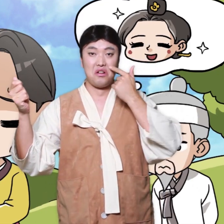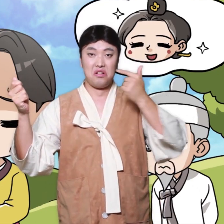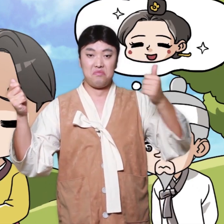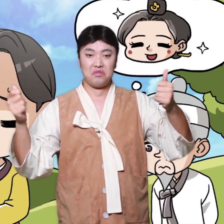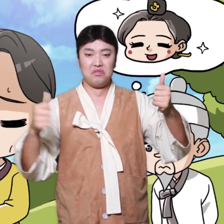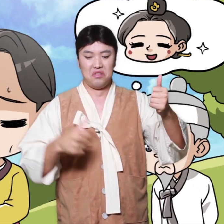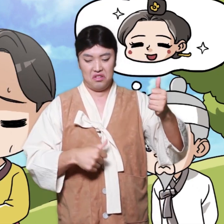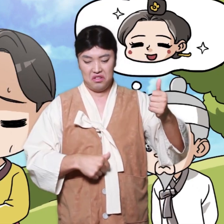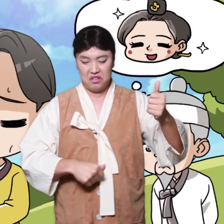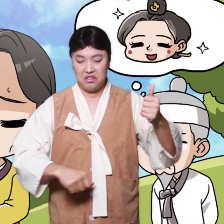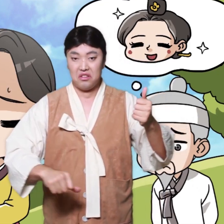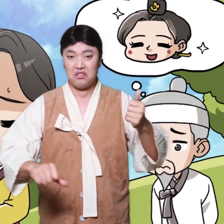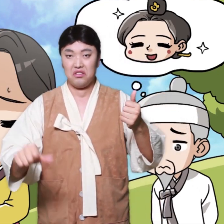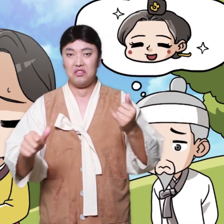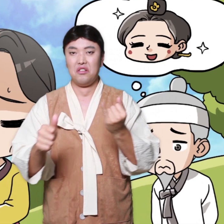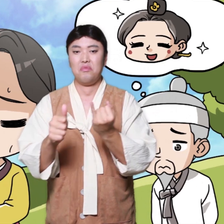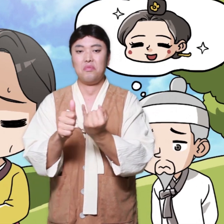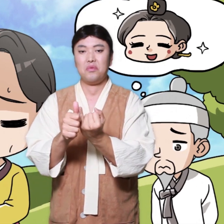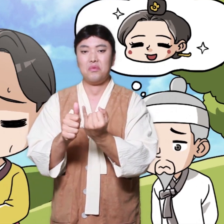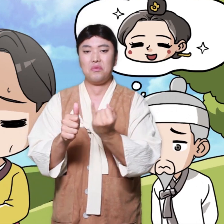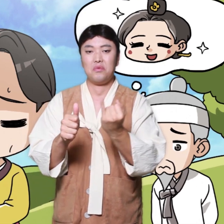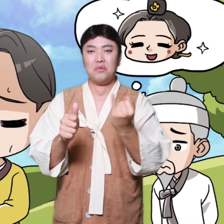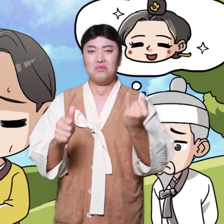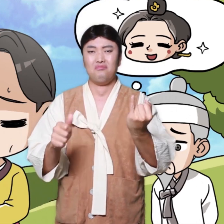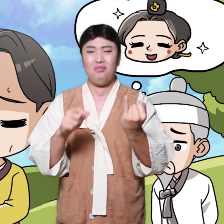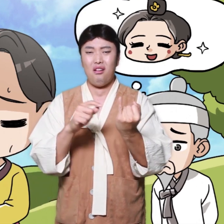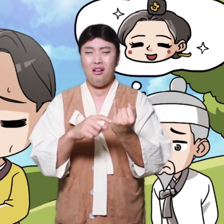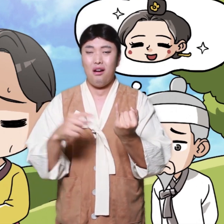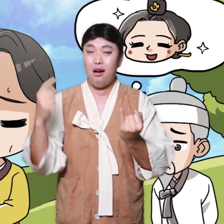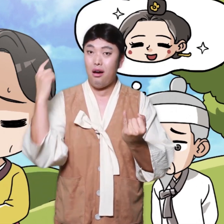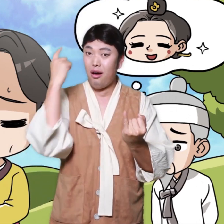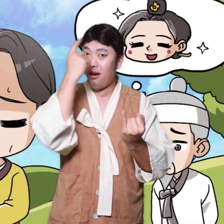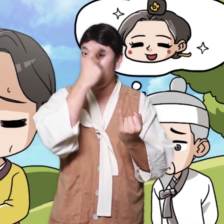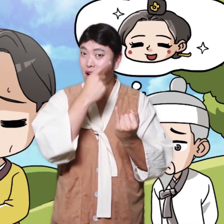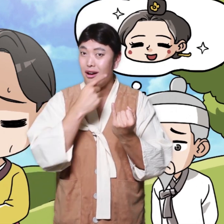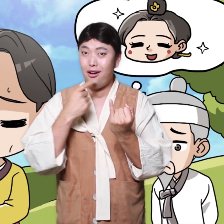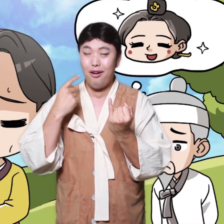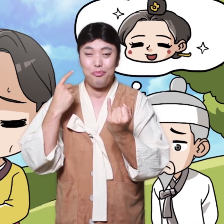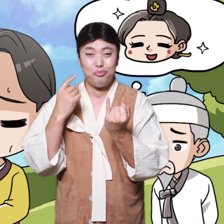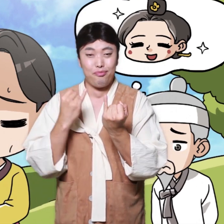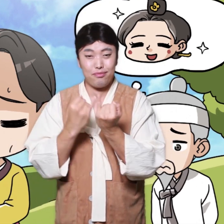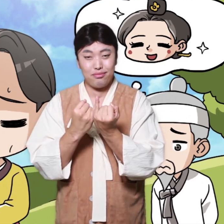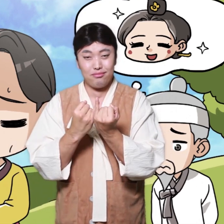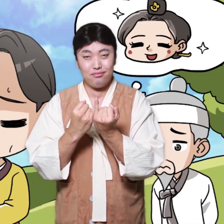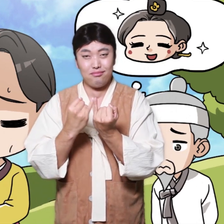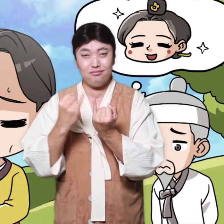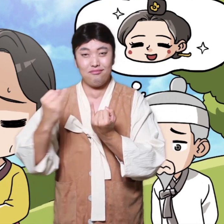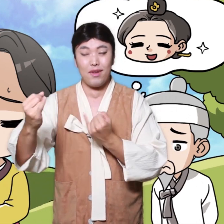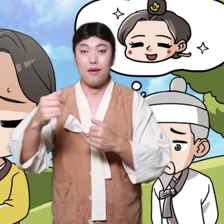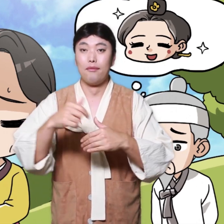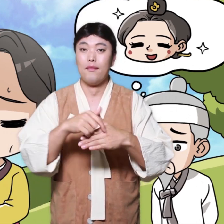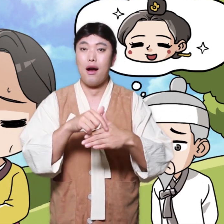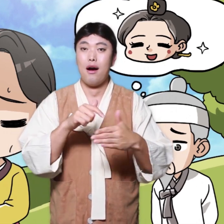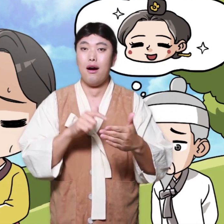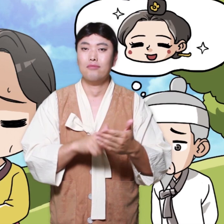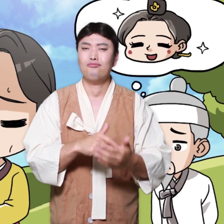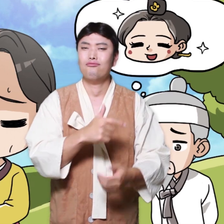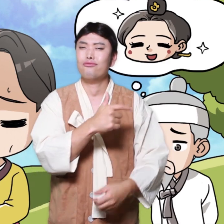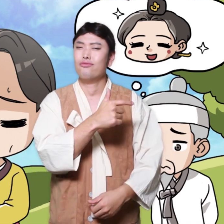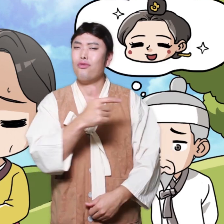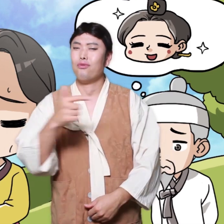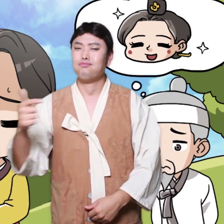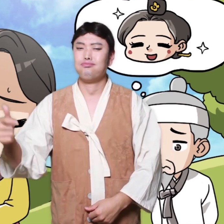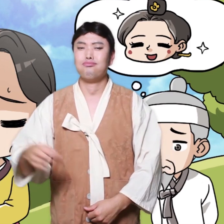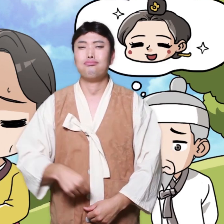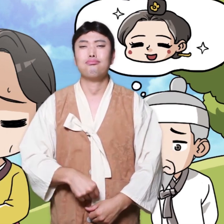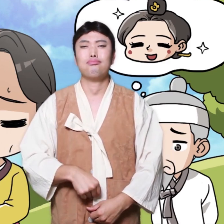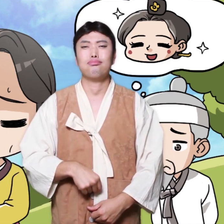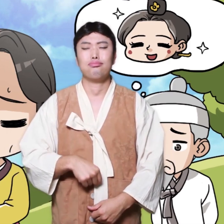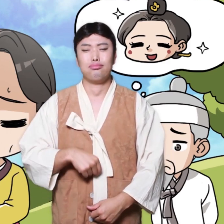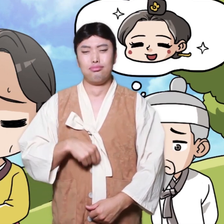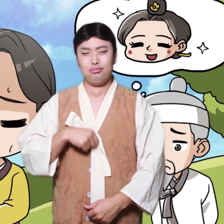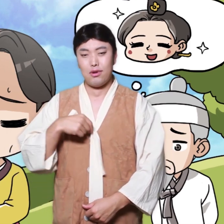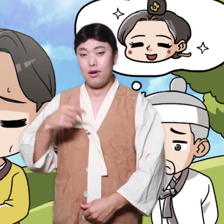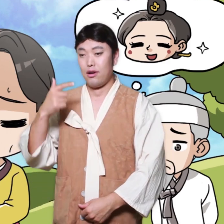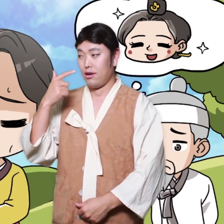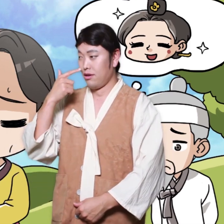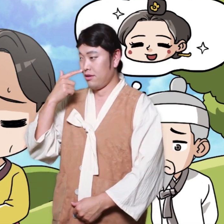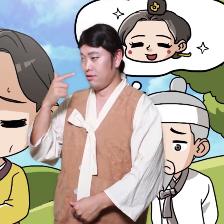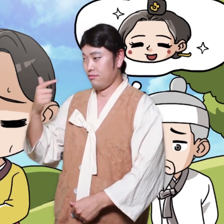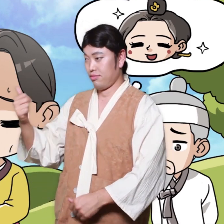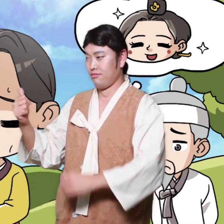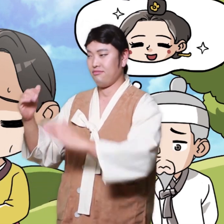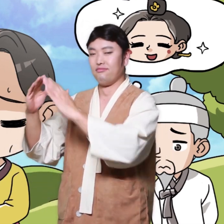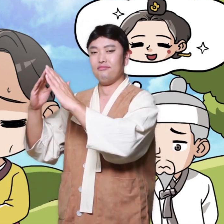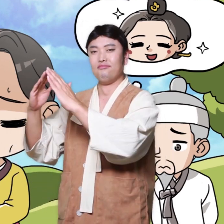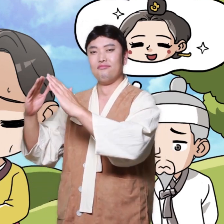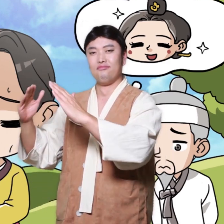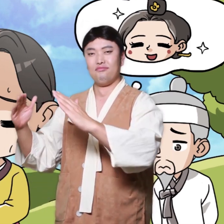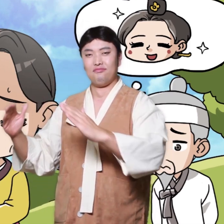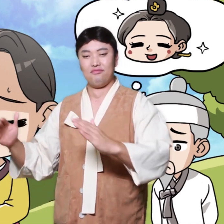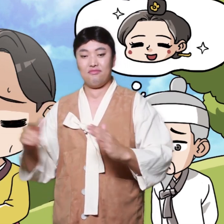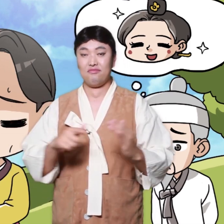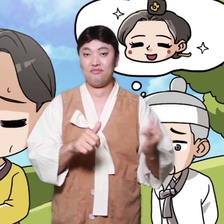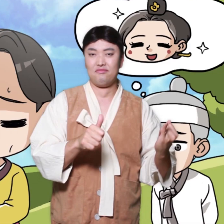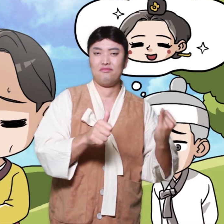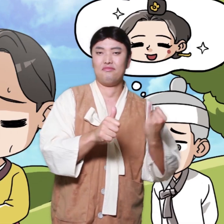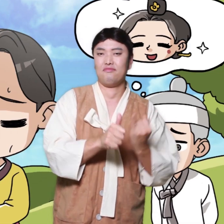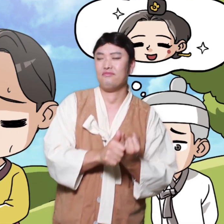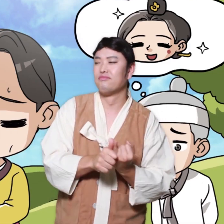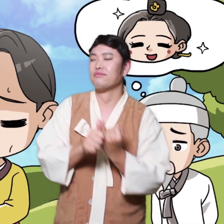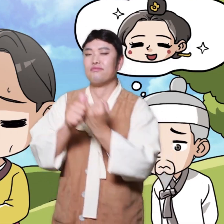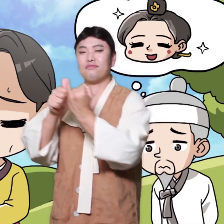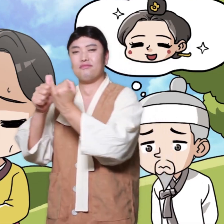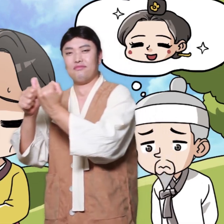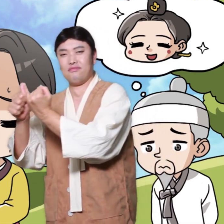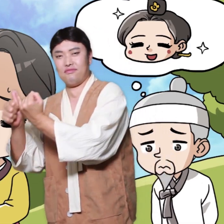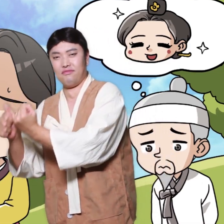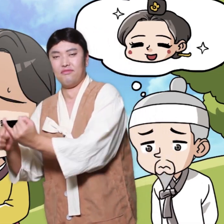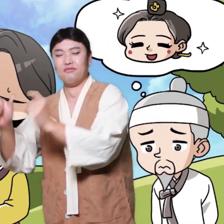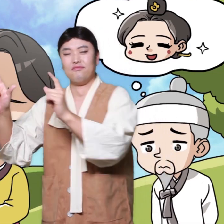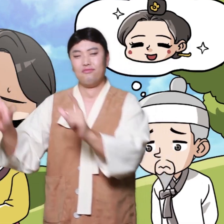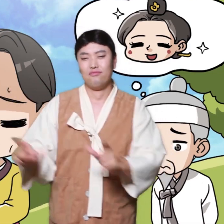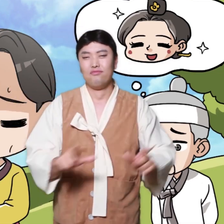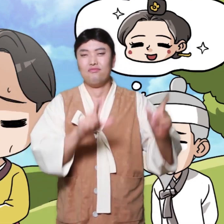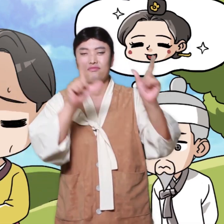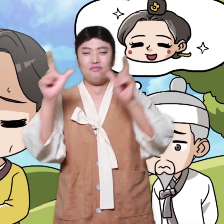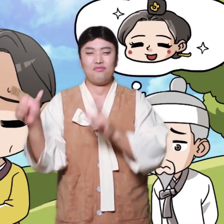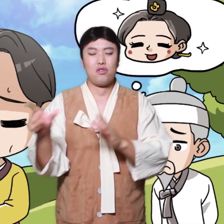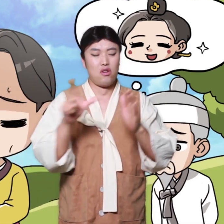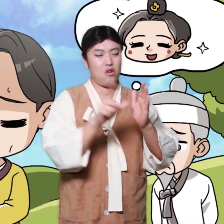My father married my son to a girl with a pretty face and a good heart.